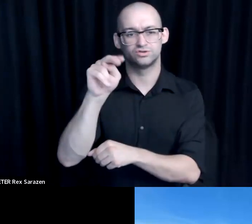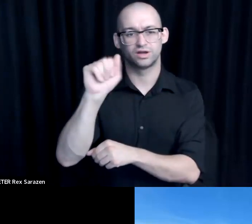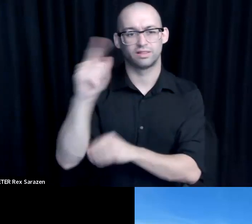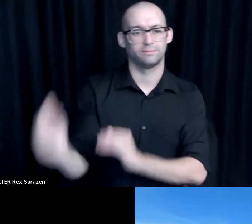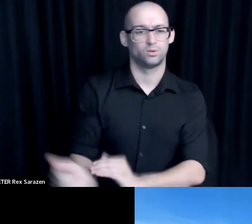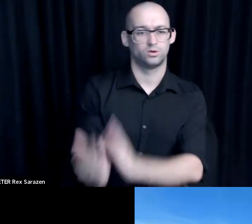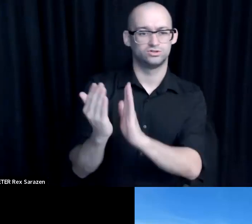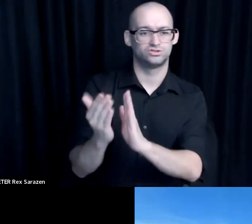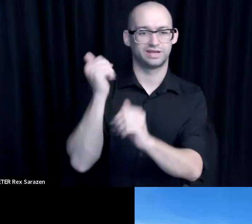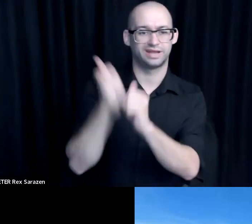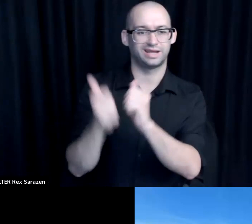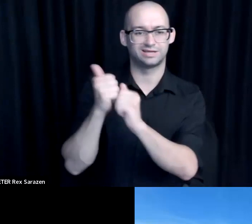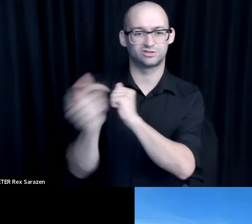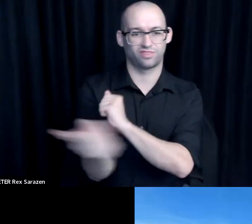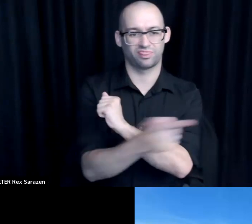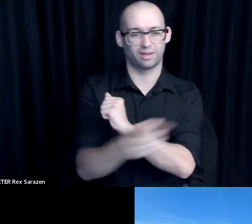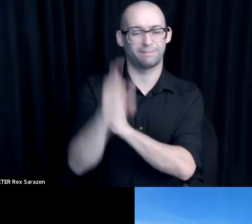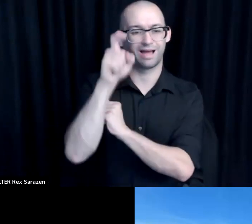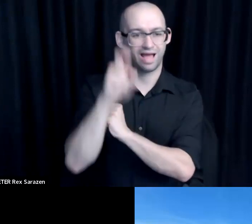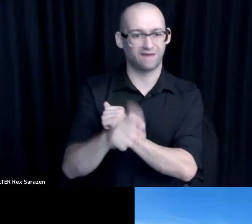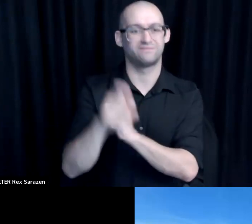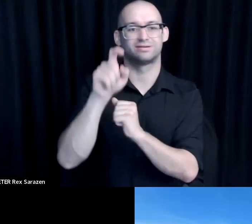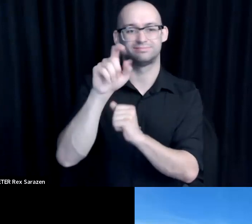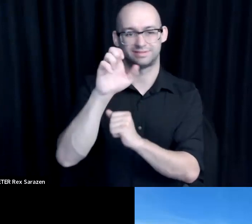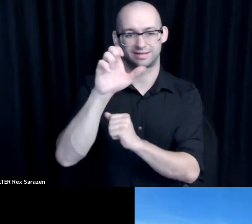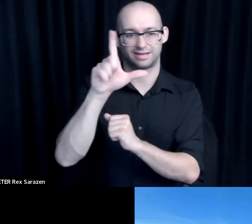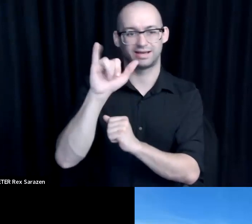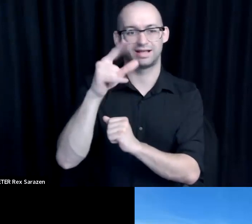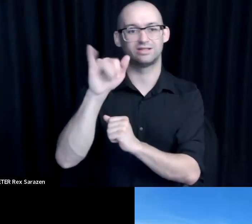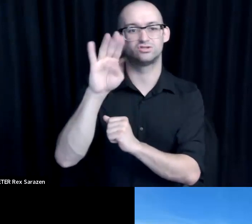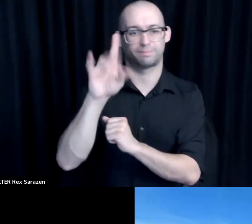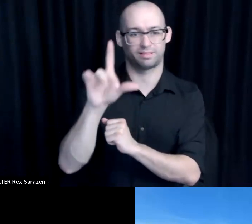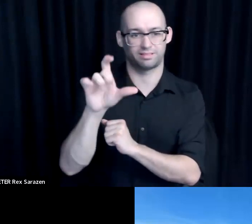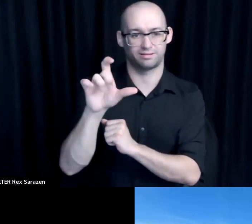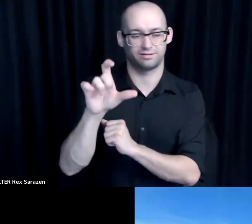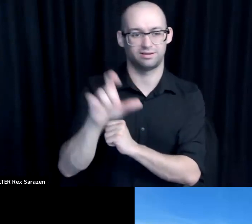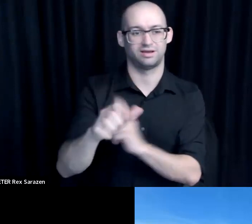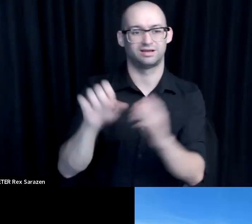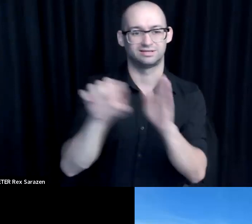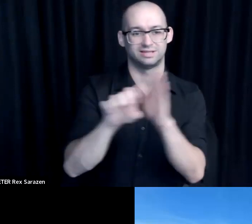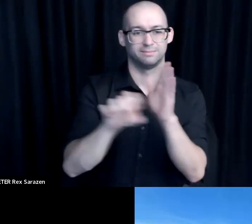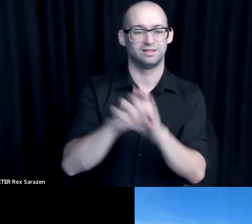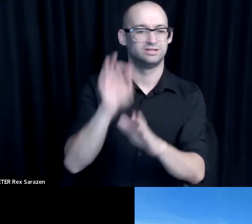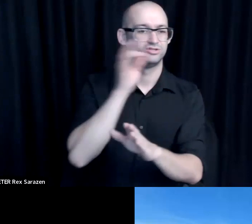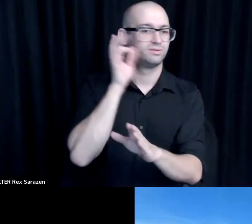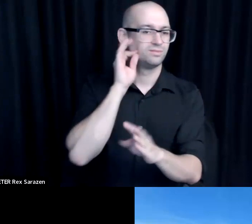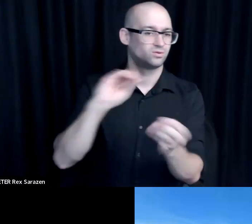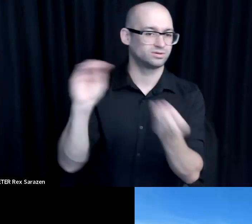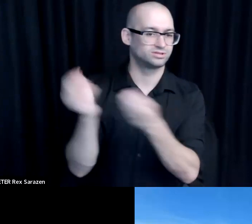still must be an eligible entity. So, for example, you have a Tribal organization, they may serve as